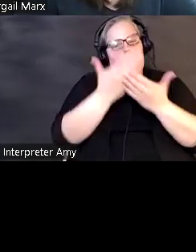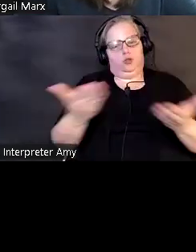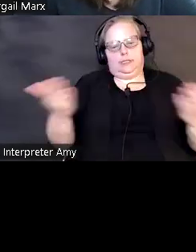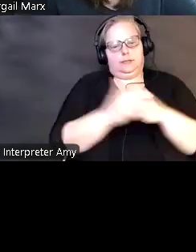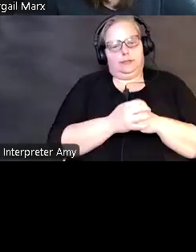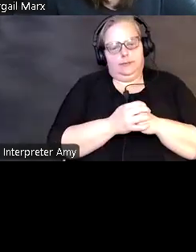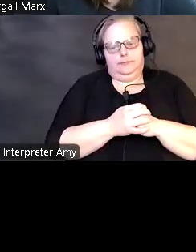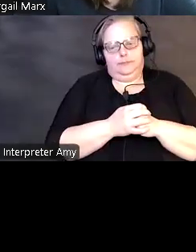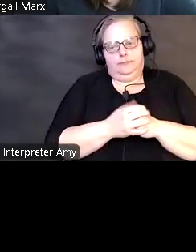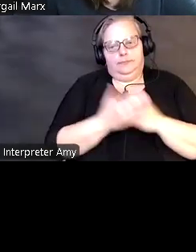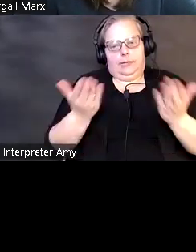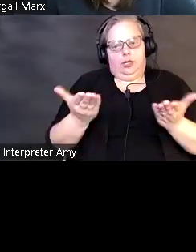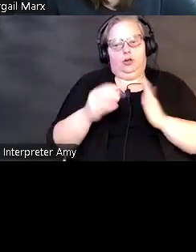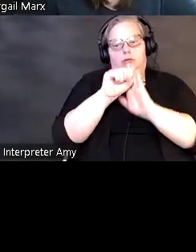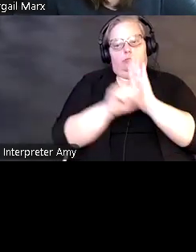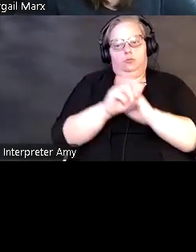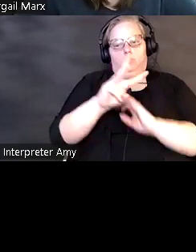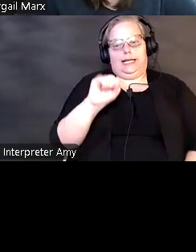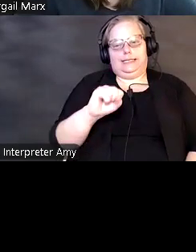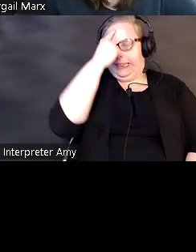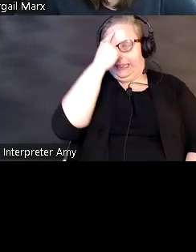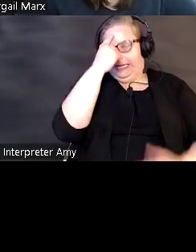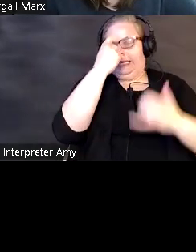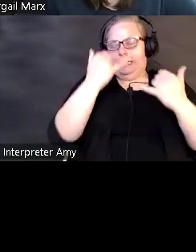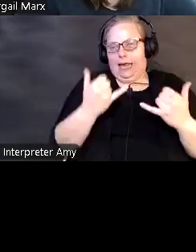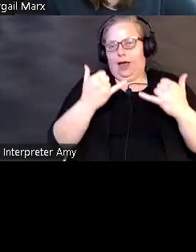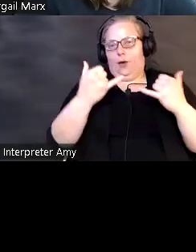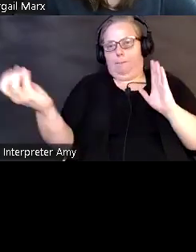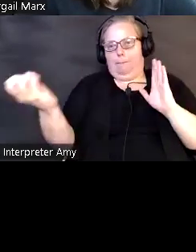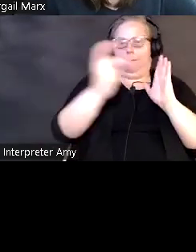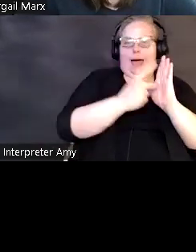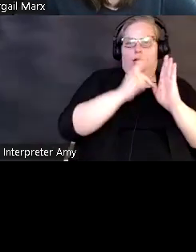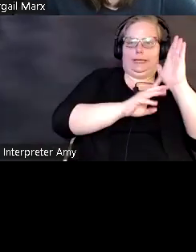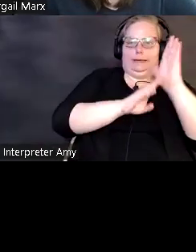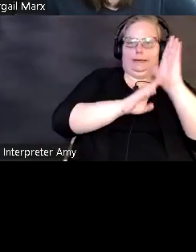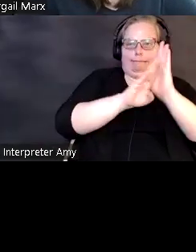We've really -- I think we're getting back to really developing AAC in our state again,